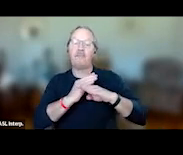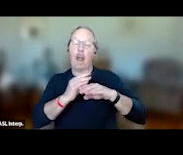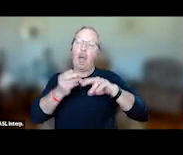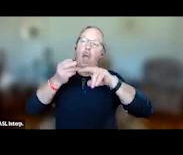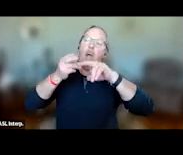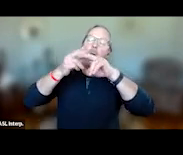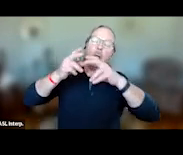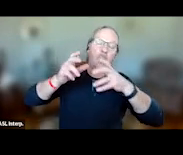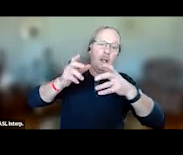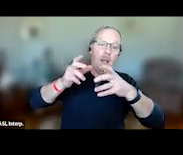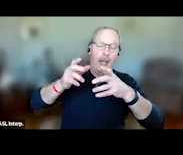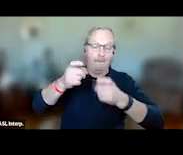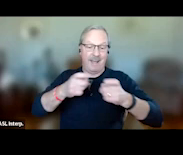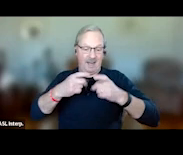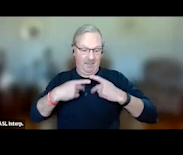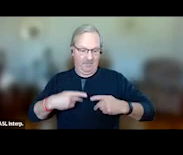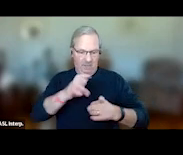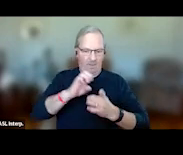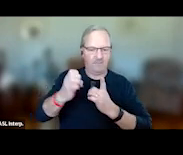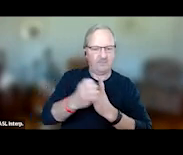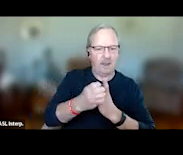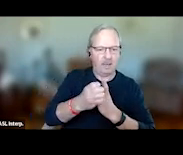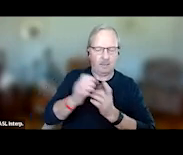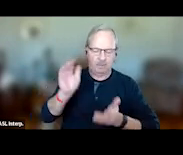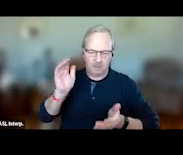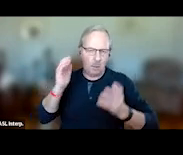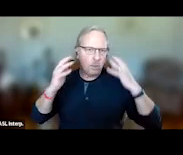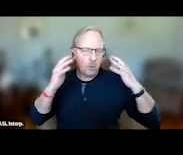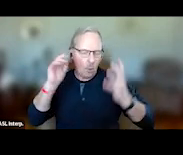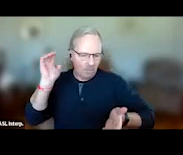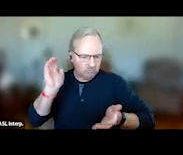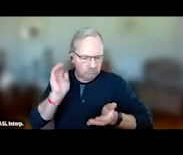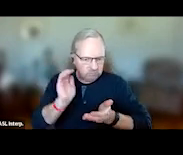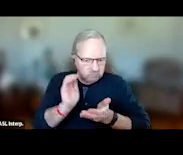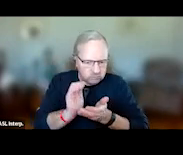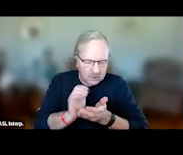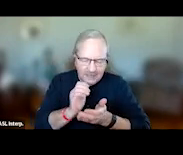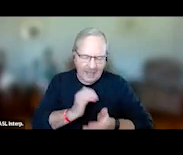the physical environment, keeping noise levels low, maybe not having SVU on the television,